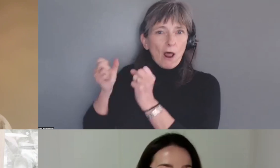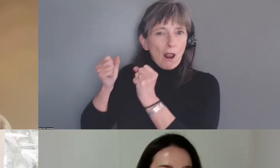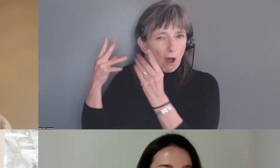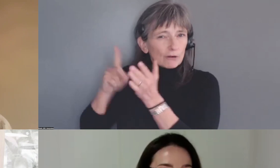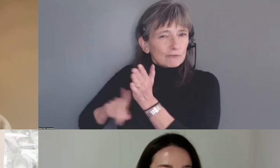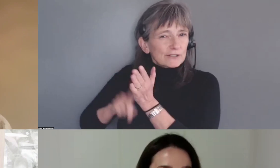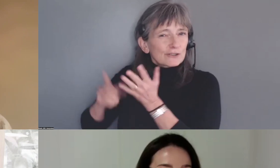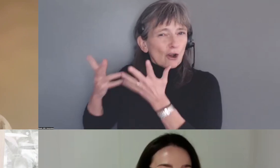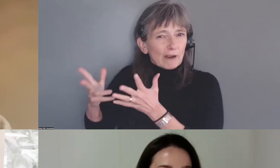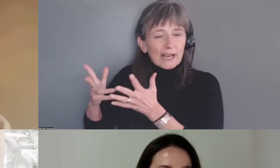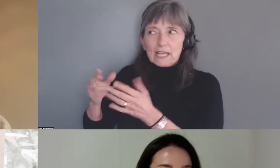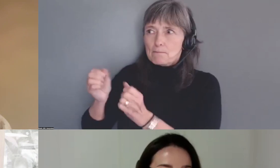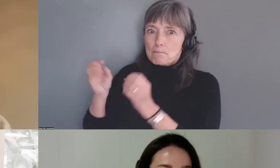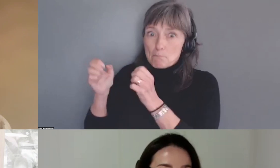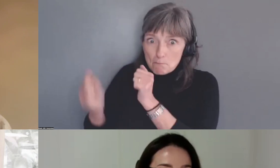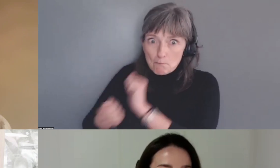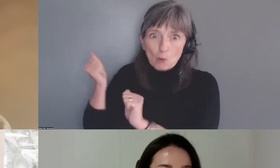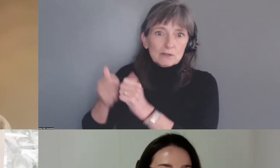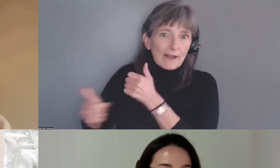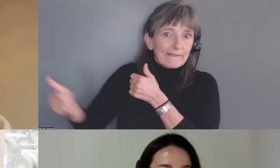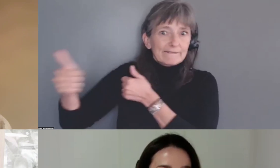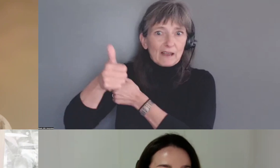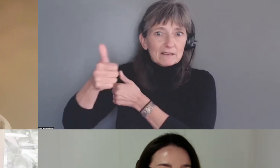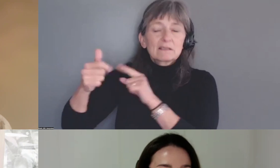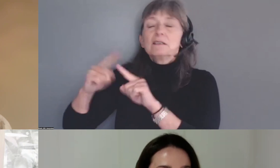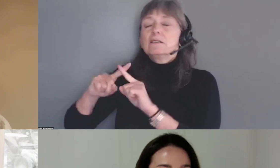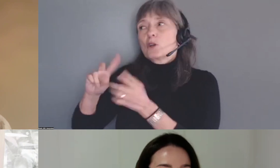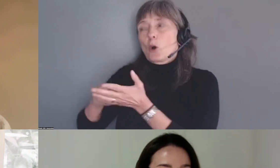And I think you actually, sort of, answered one of the other questions that we had here,